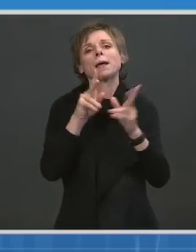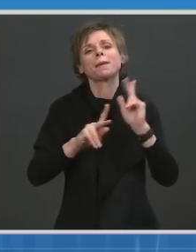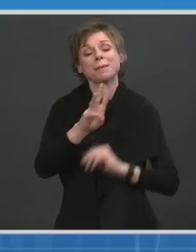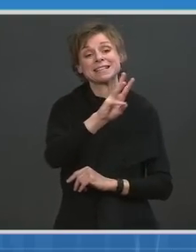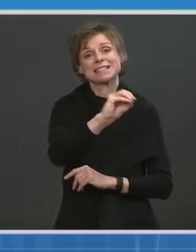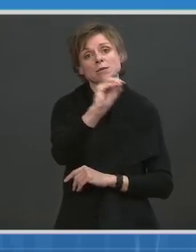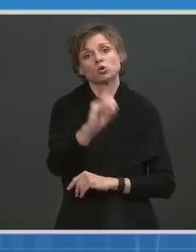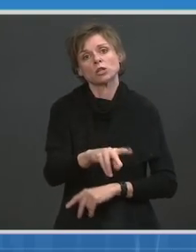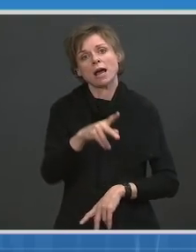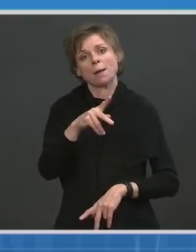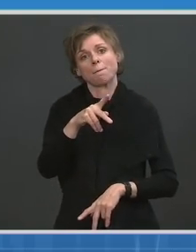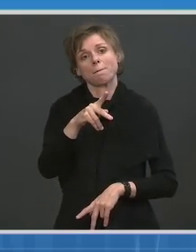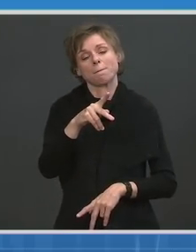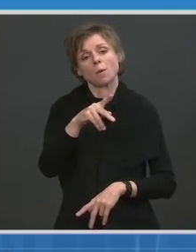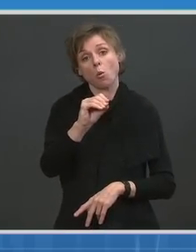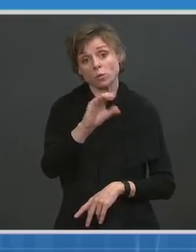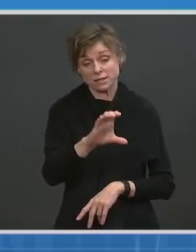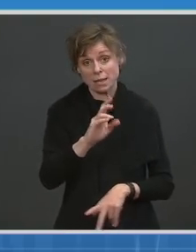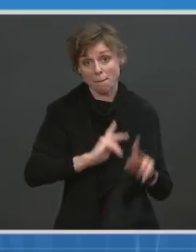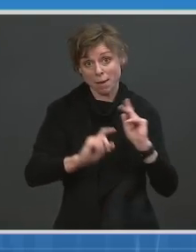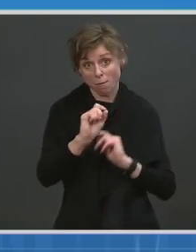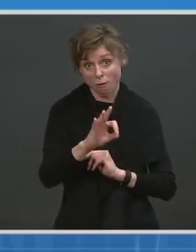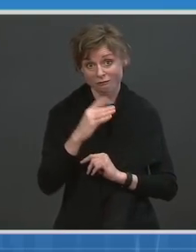and two-thirds of patients are below the poverty line.